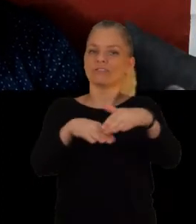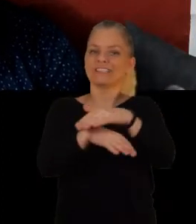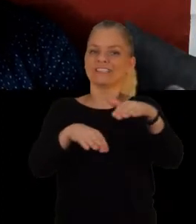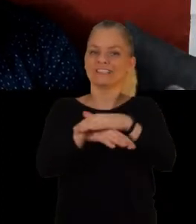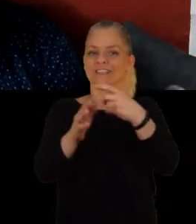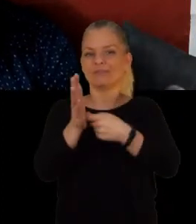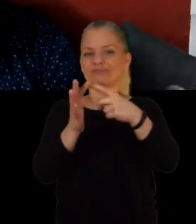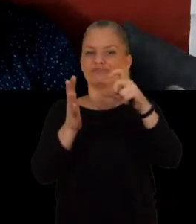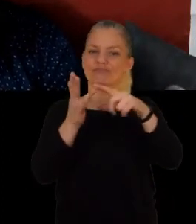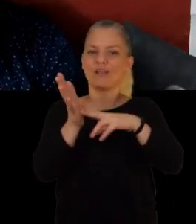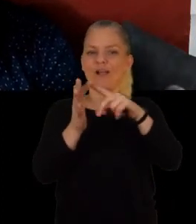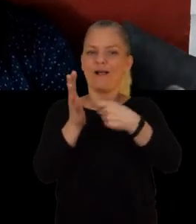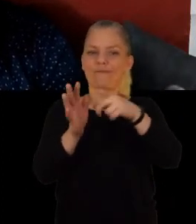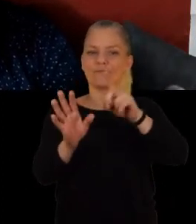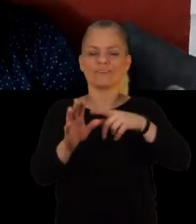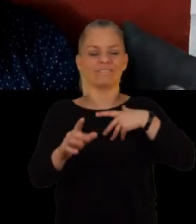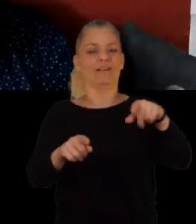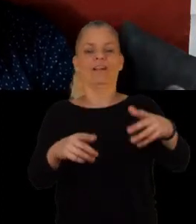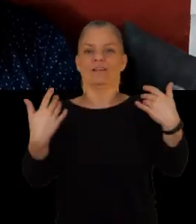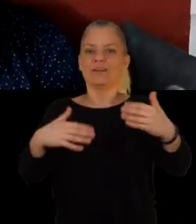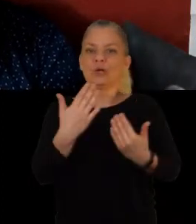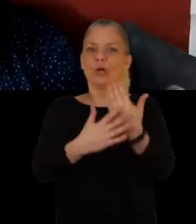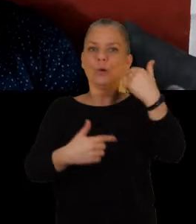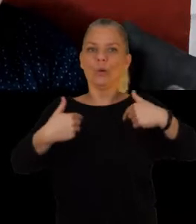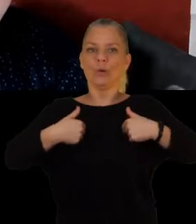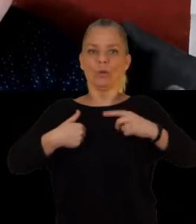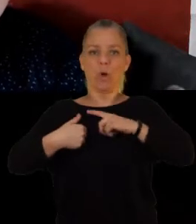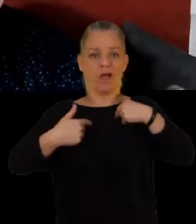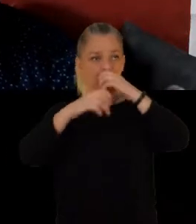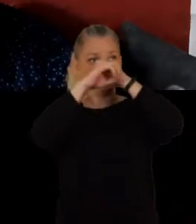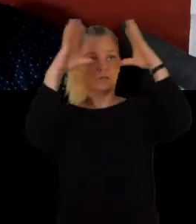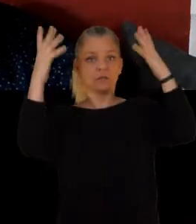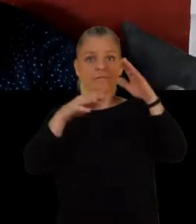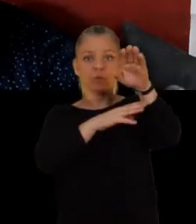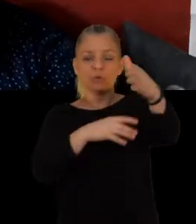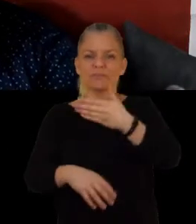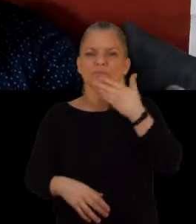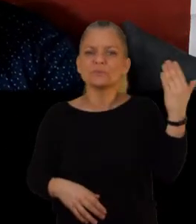this thing called recovery i was just like this was new to me because i felt there was no future